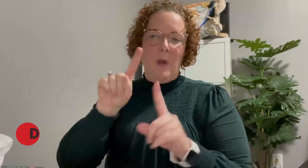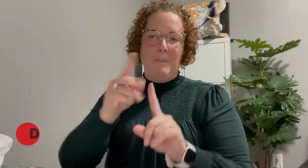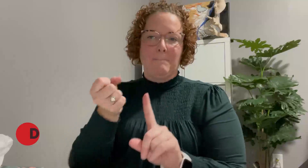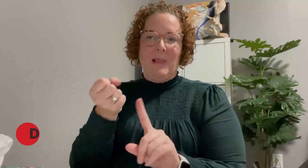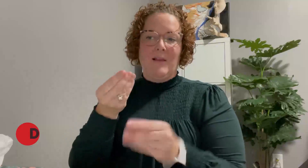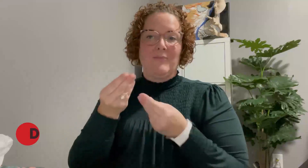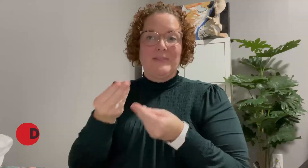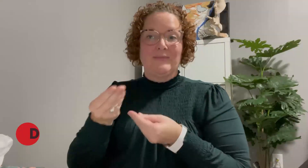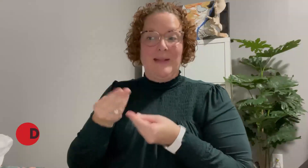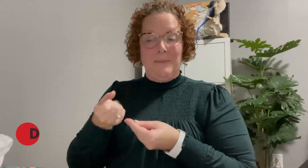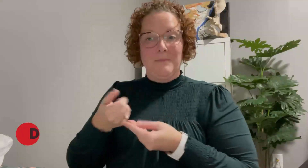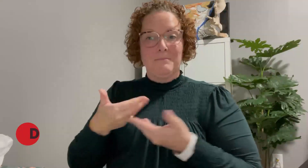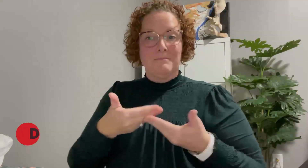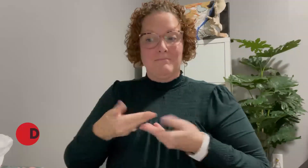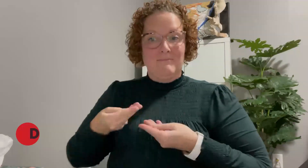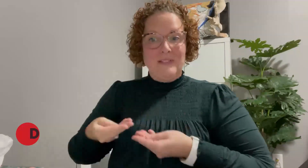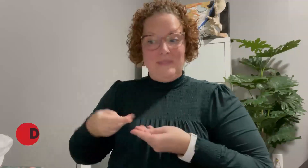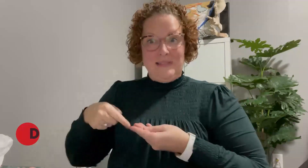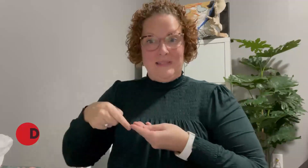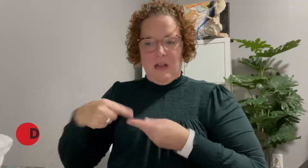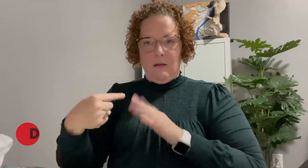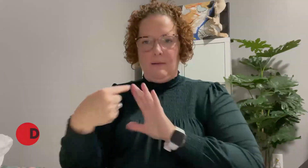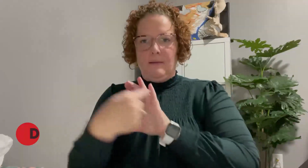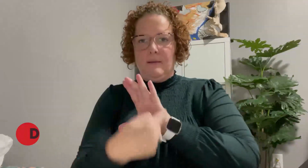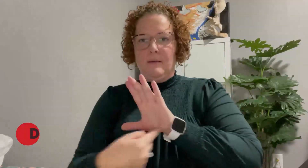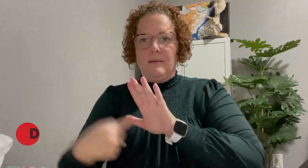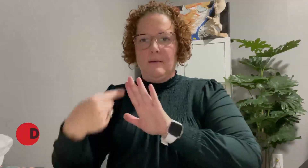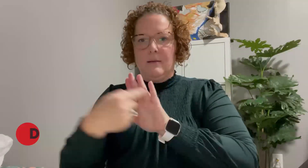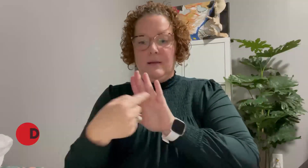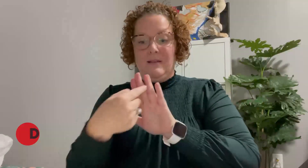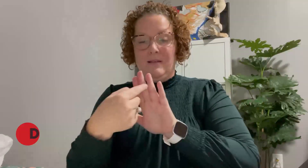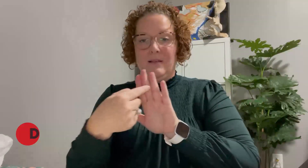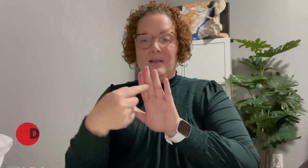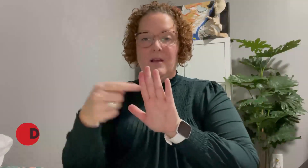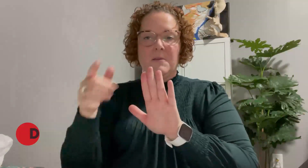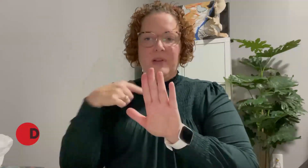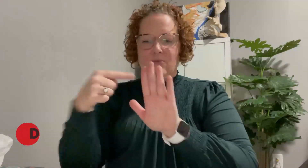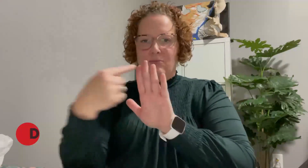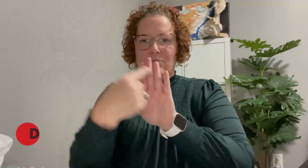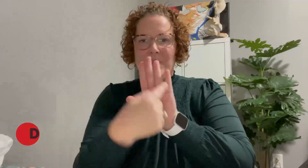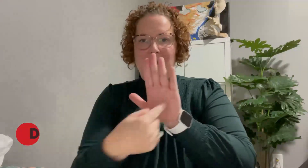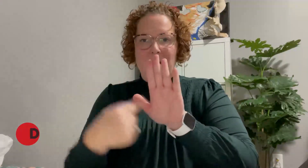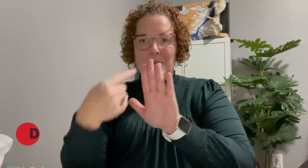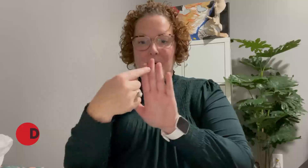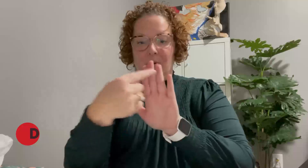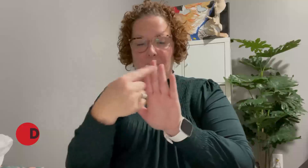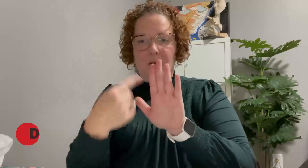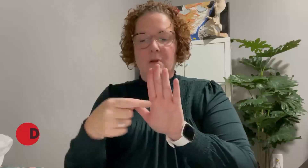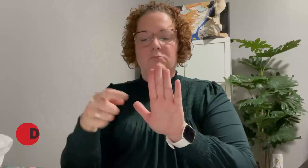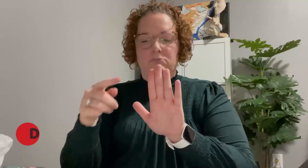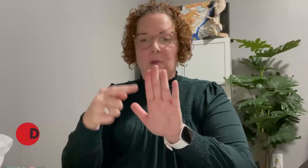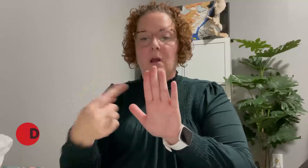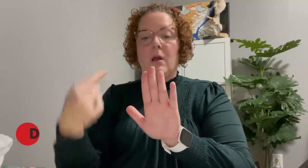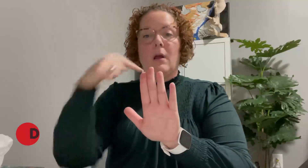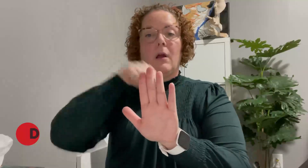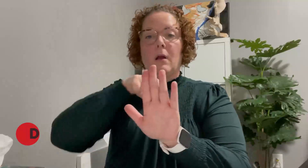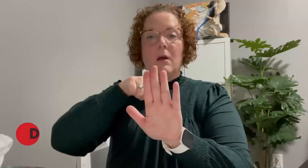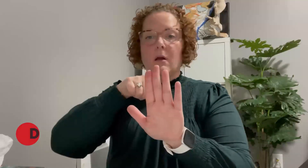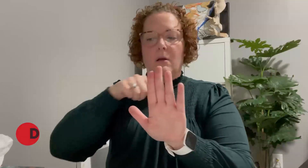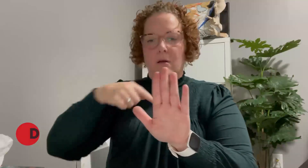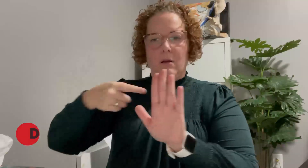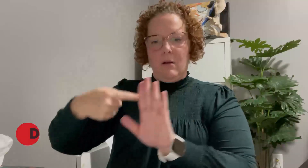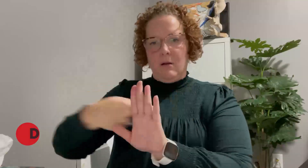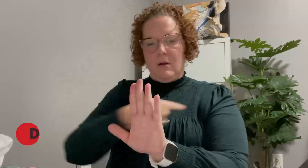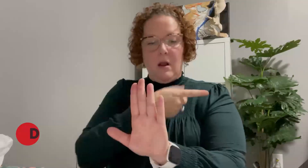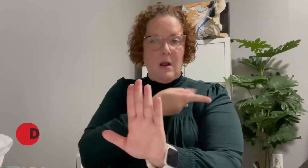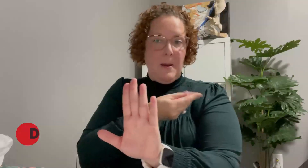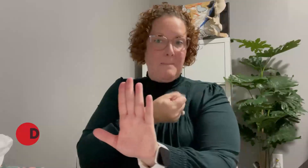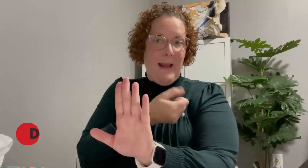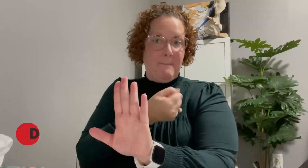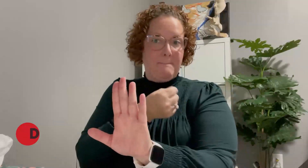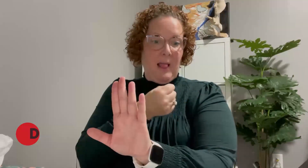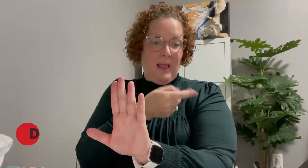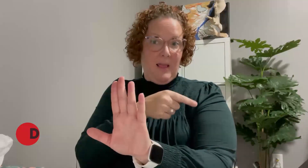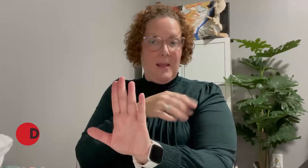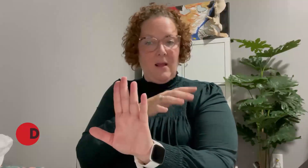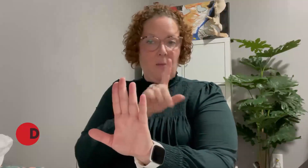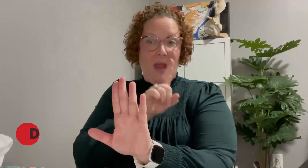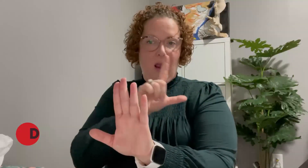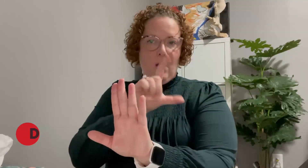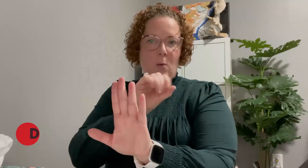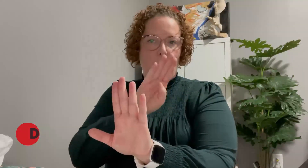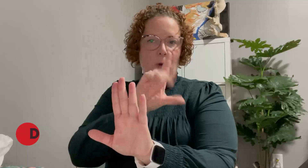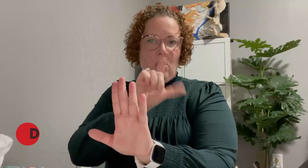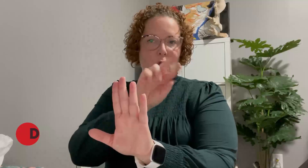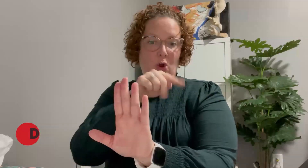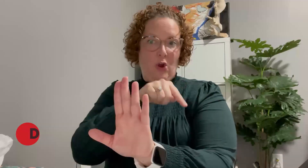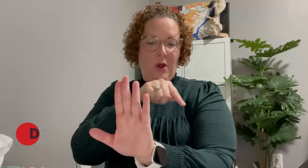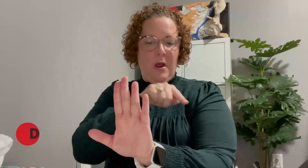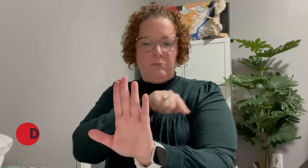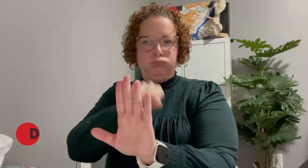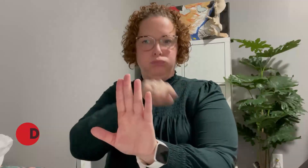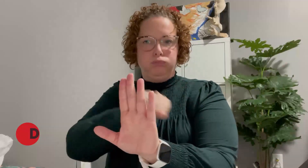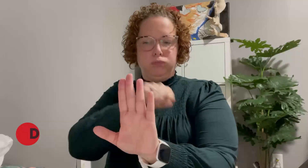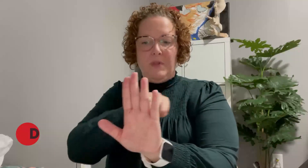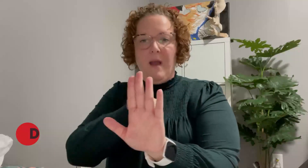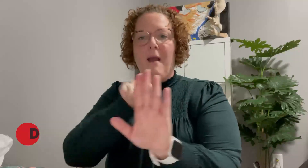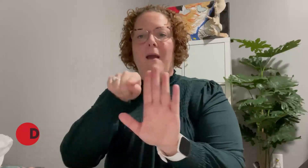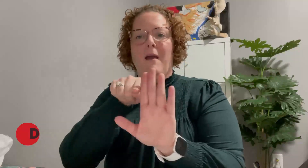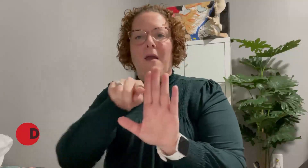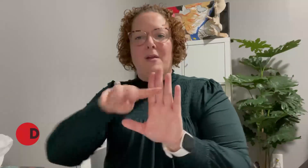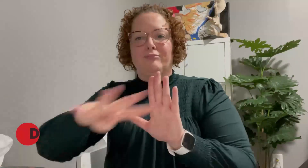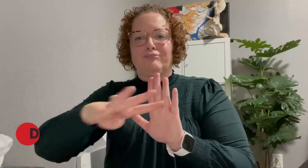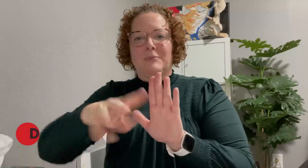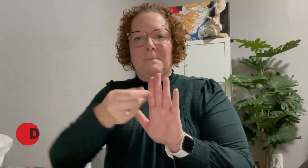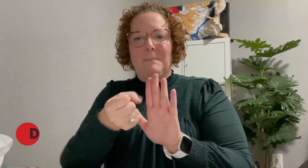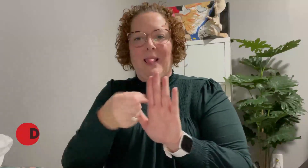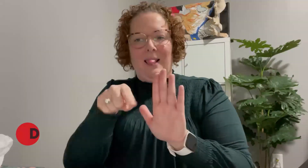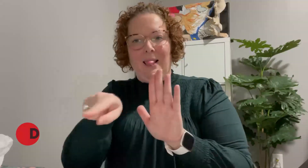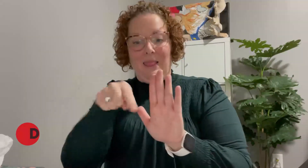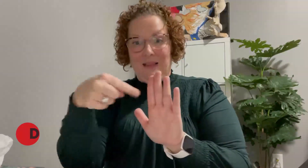Ductal is where the milk line is and the milk is produced in the lobules.